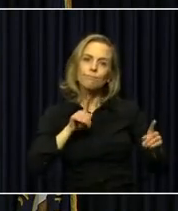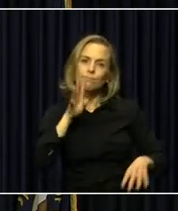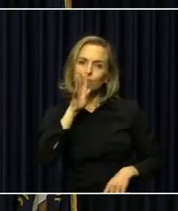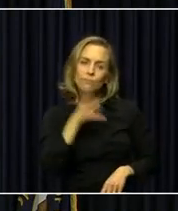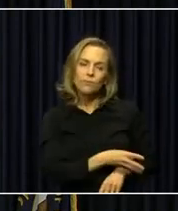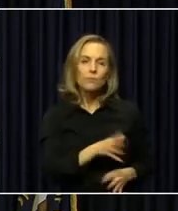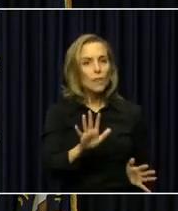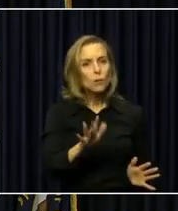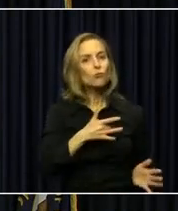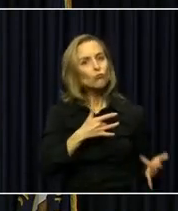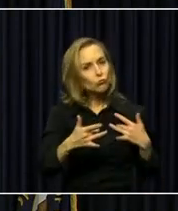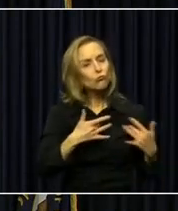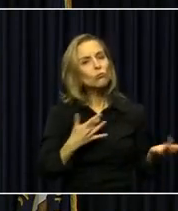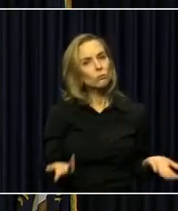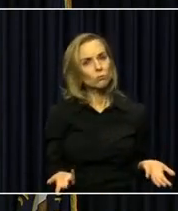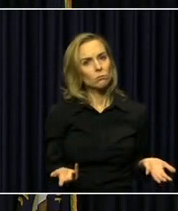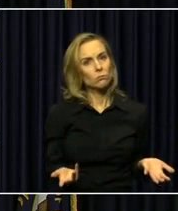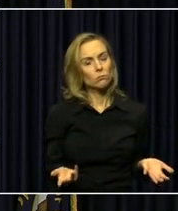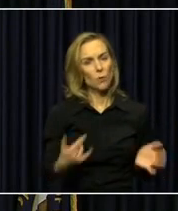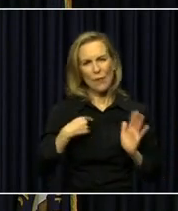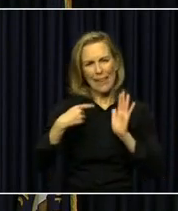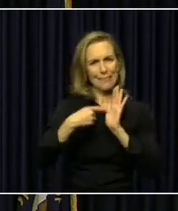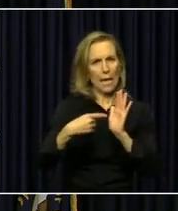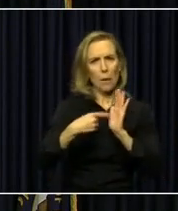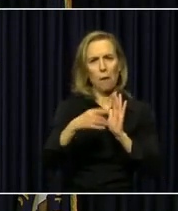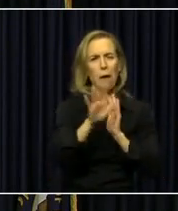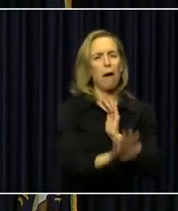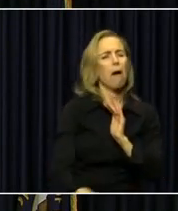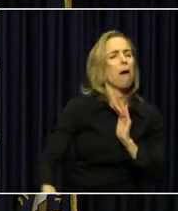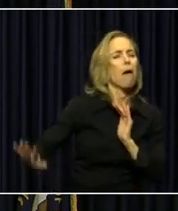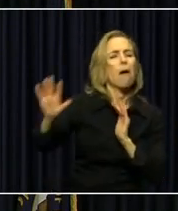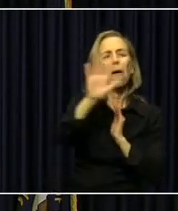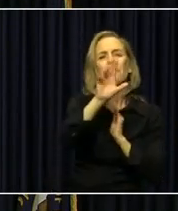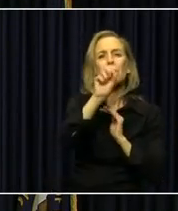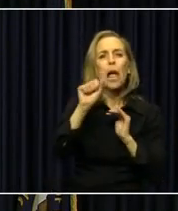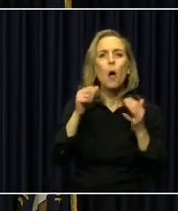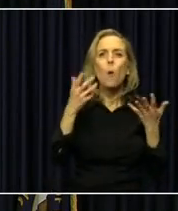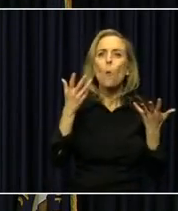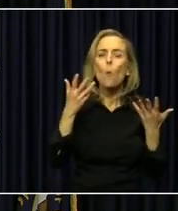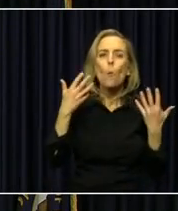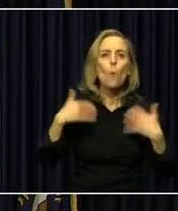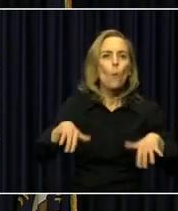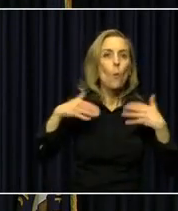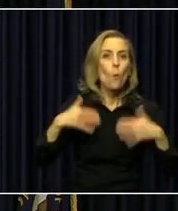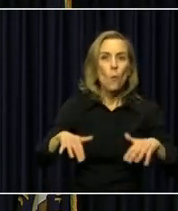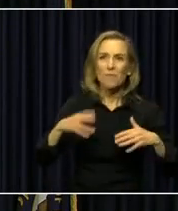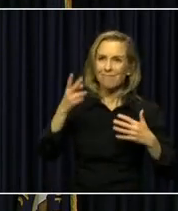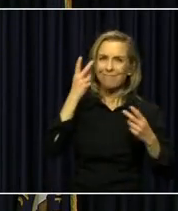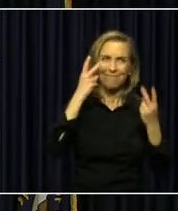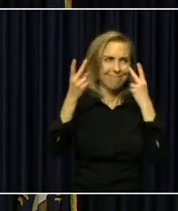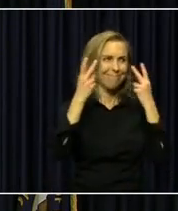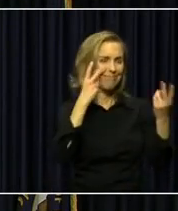THAN WE MIGHT EVEN HAVE ON A TYPICAL SUNDAY BECAUSE MAYBE IT'S JUST REMINDED US HOW SPECIAL IT IS.